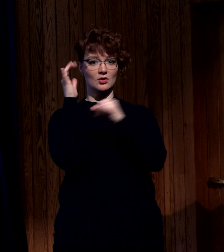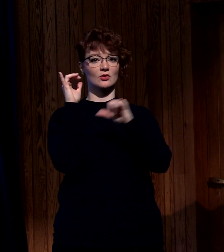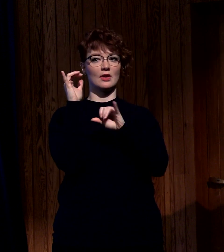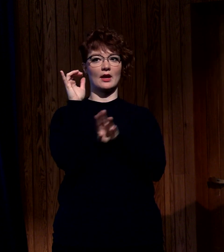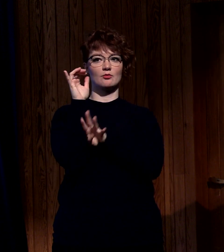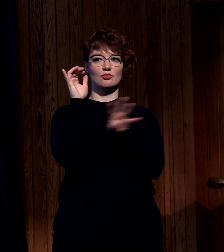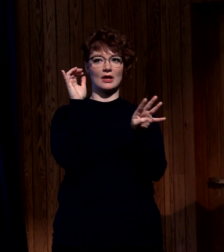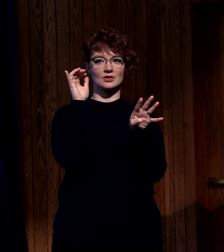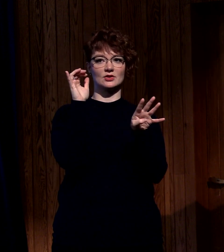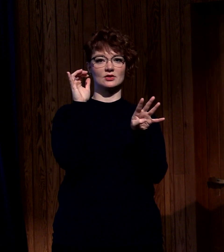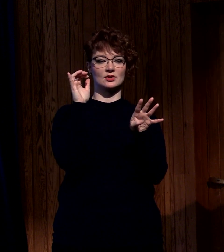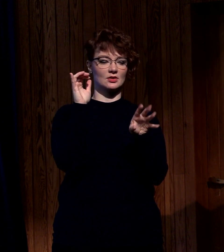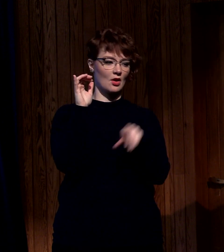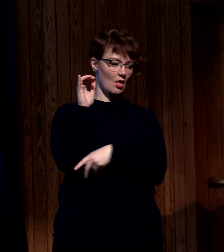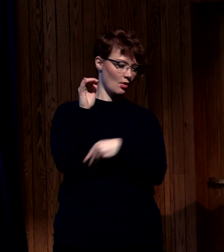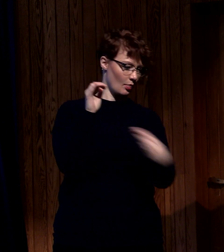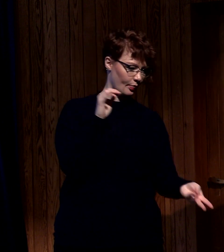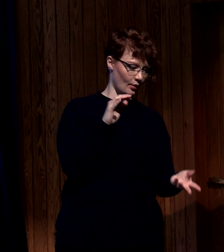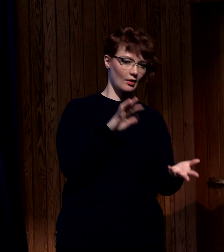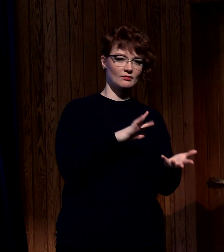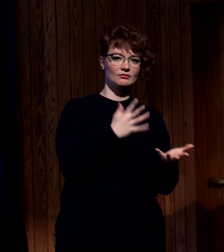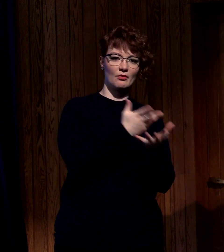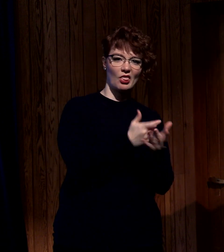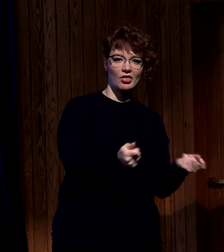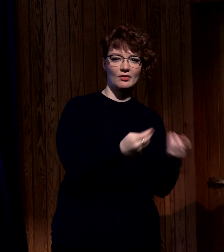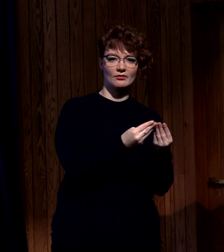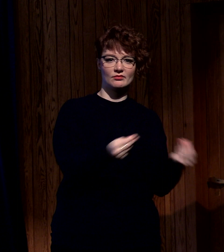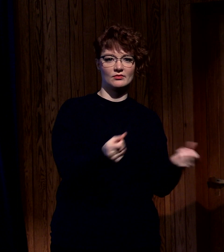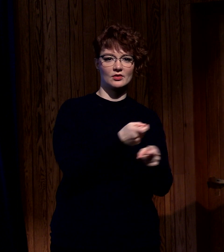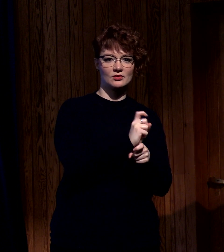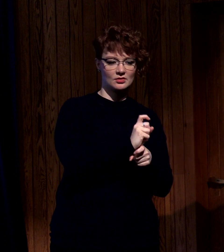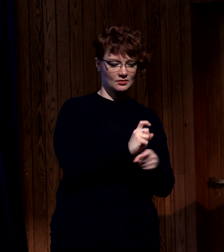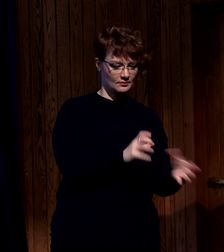thrown away and withers, such branches are picked up, thrown